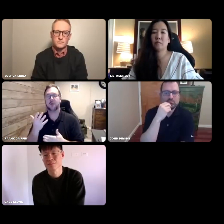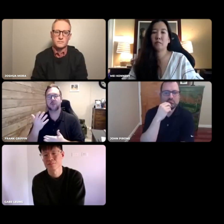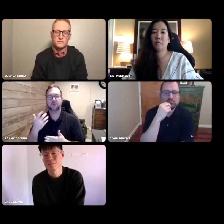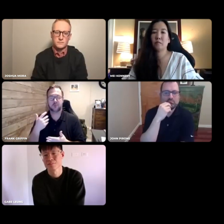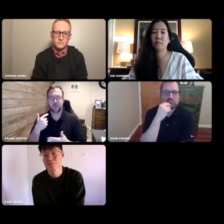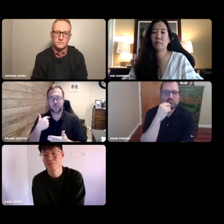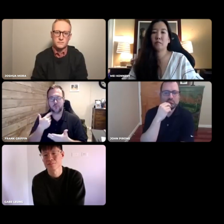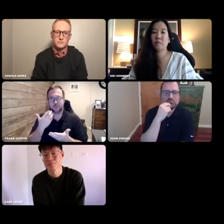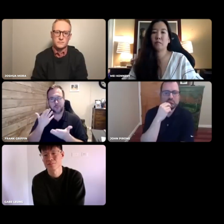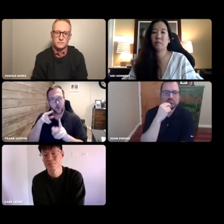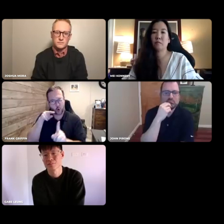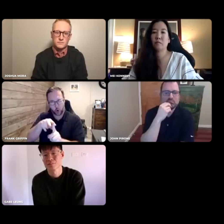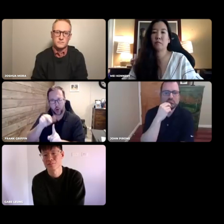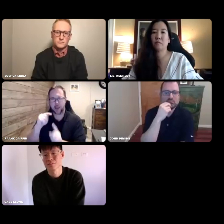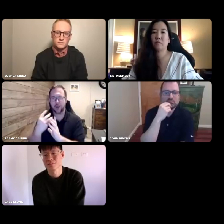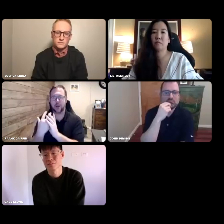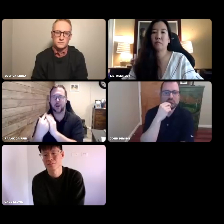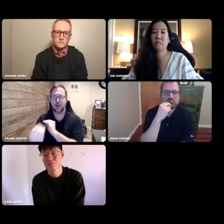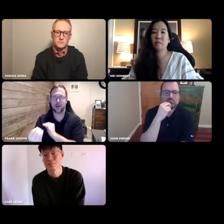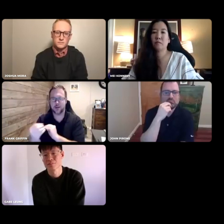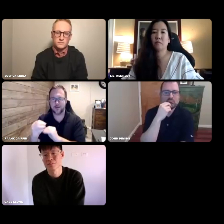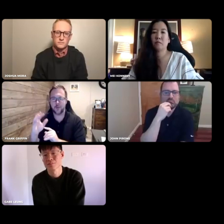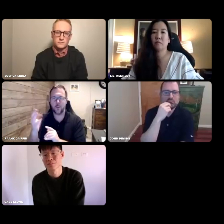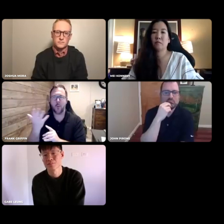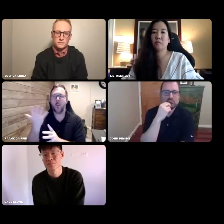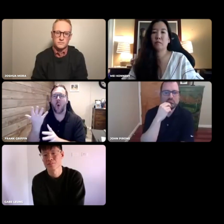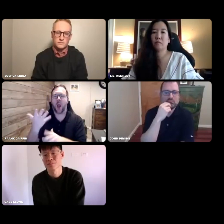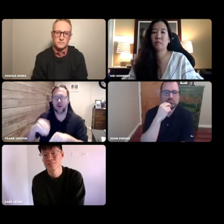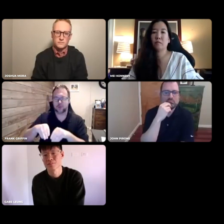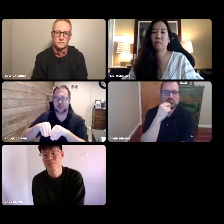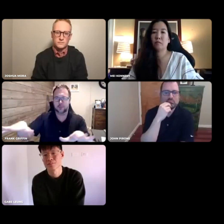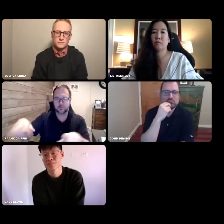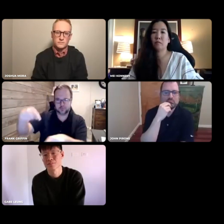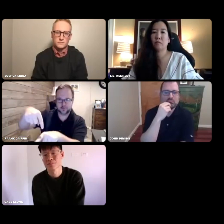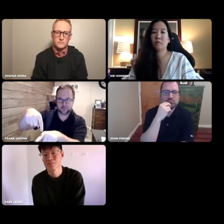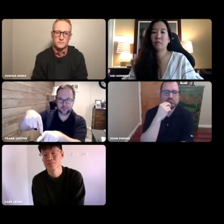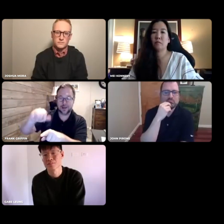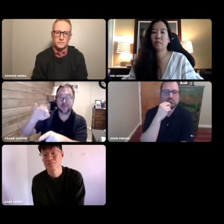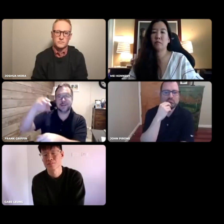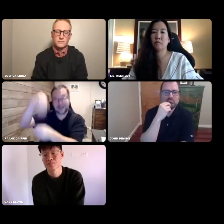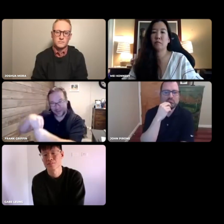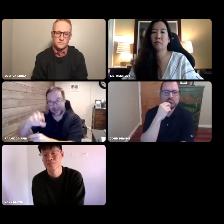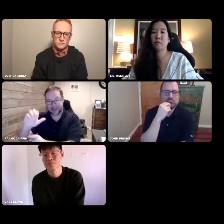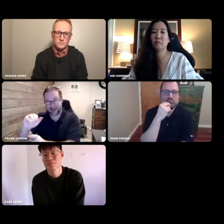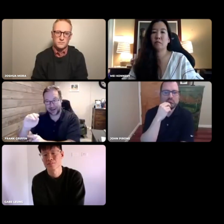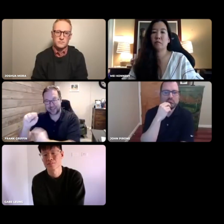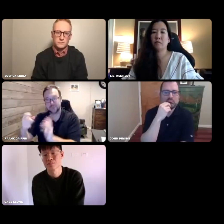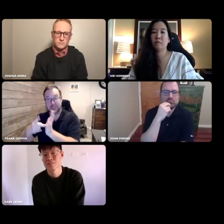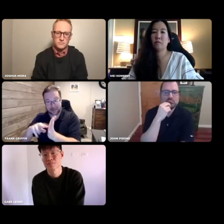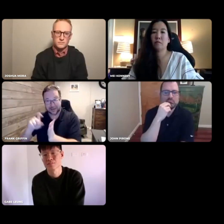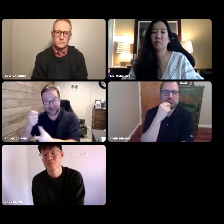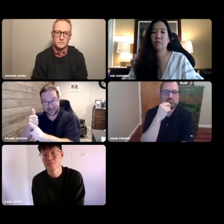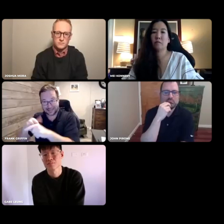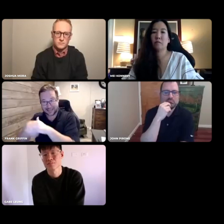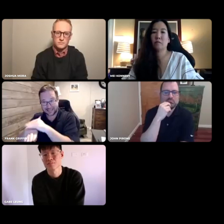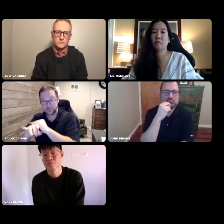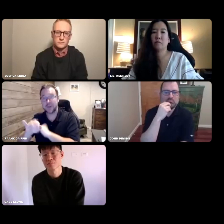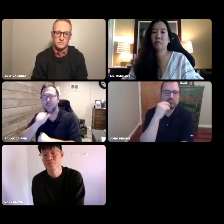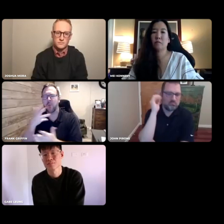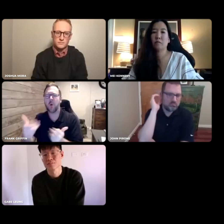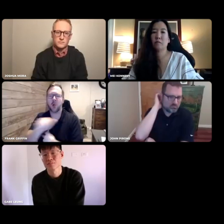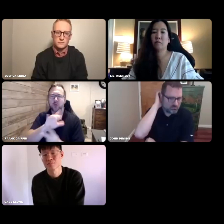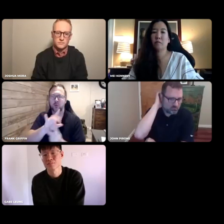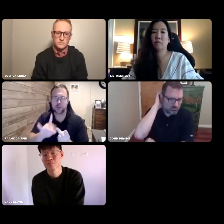I recommend you look externally, at what's going out, if you do a lecture.